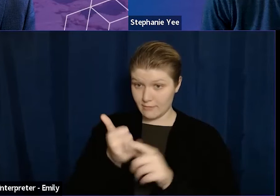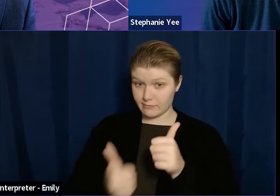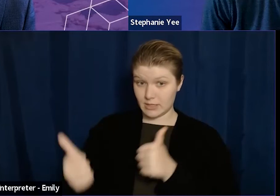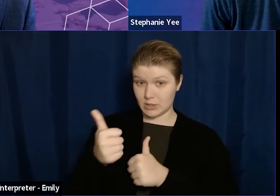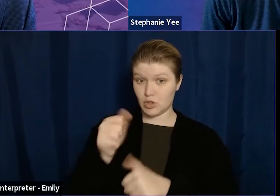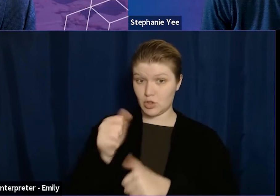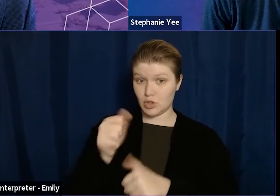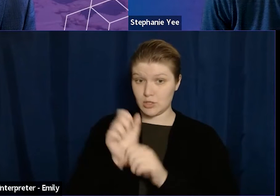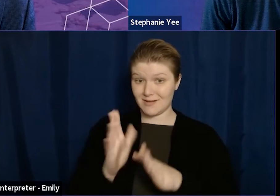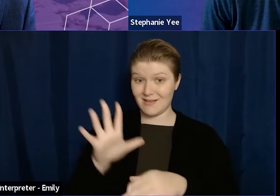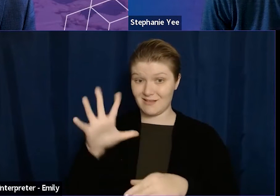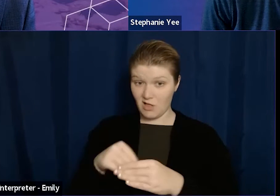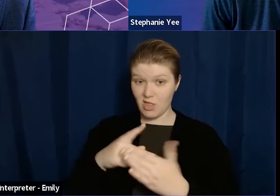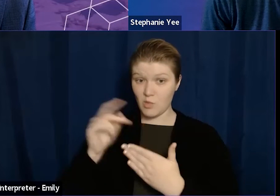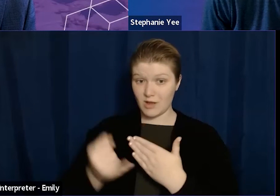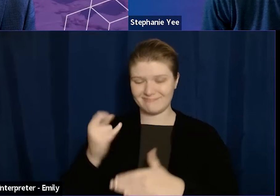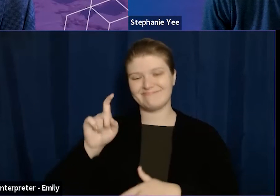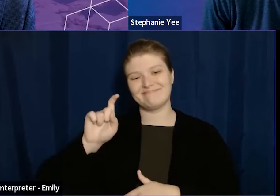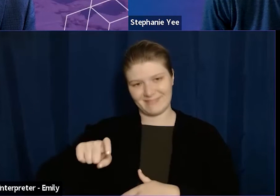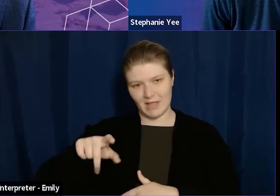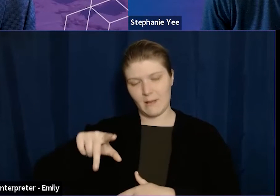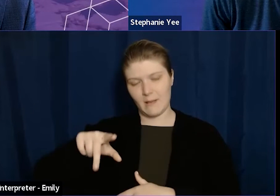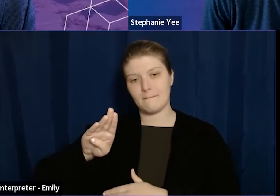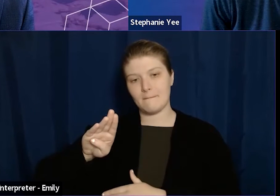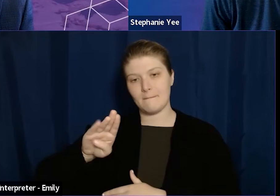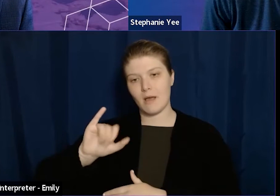you do need to have Biographical Sketch and Current and Pending Support.